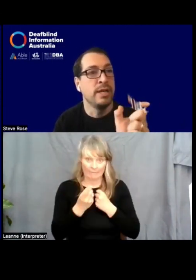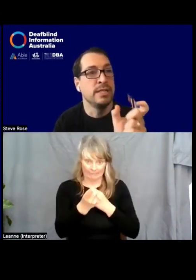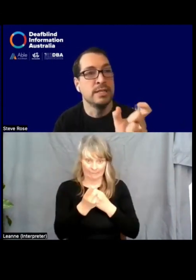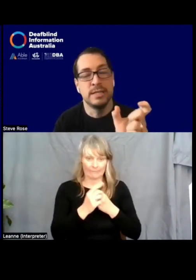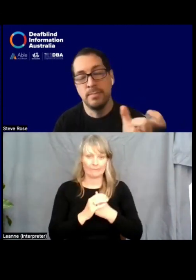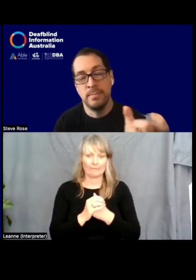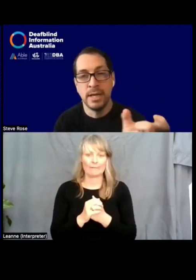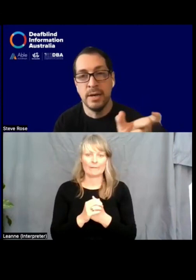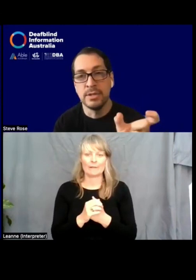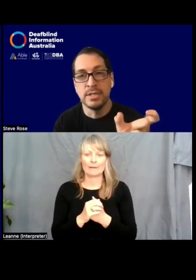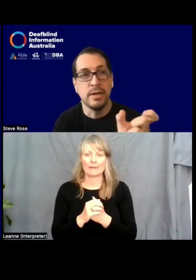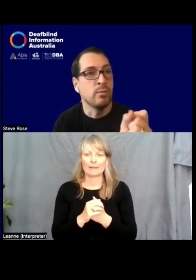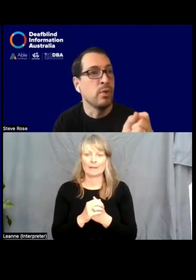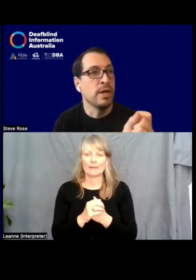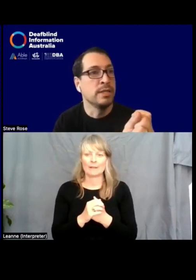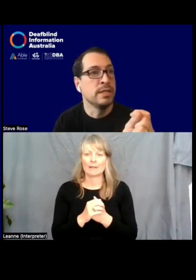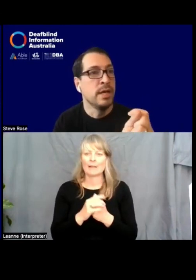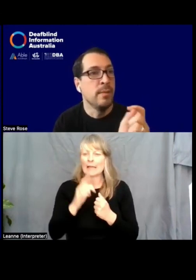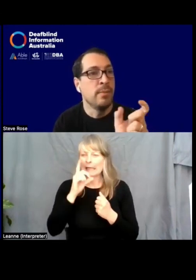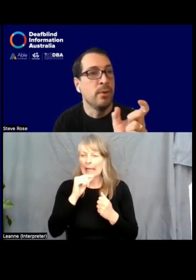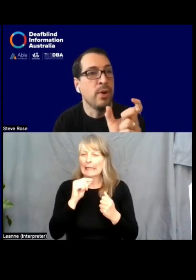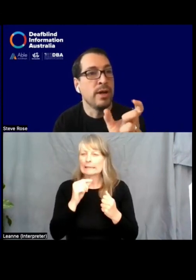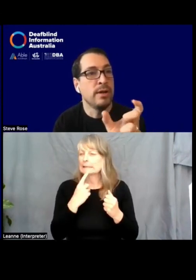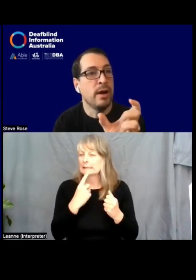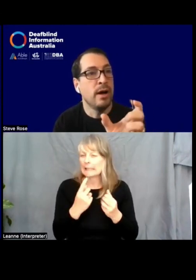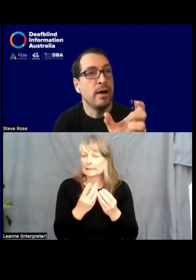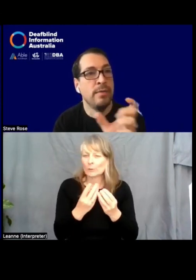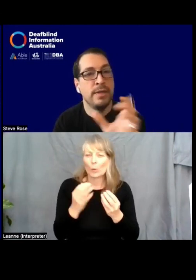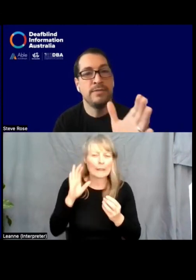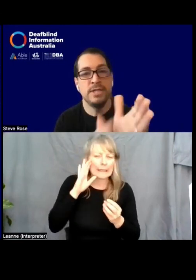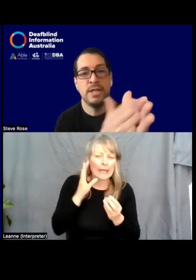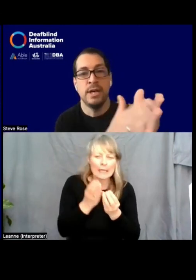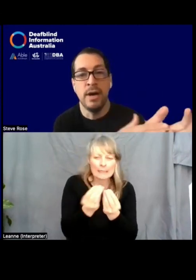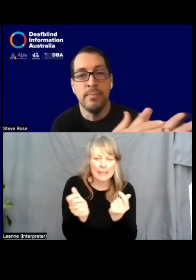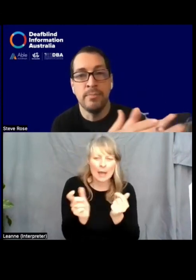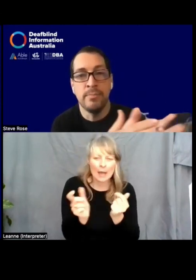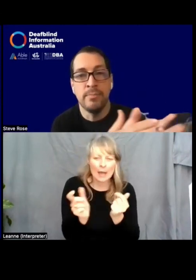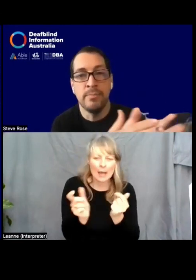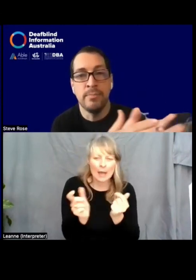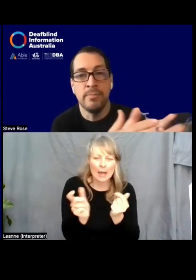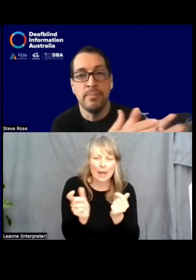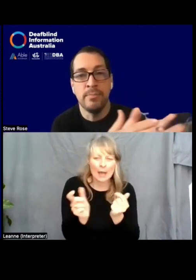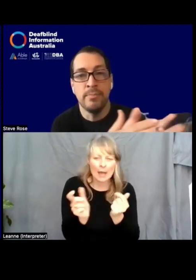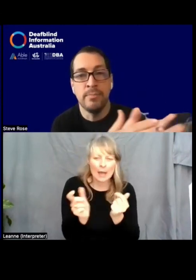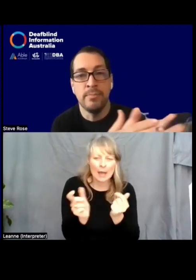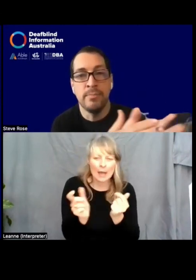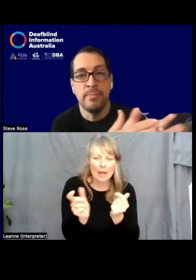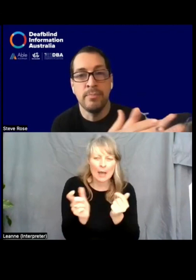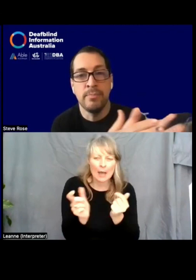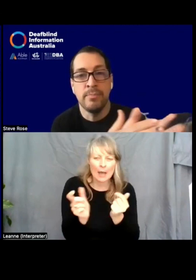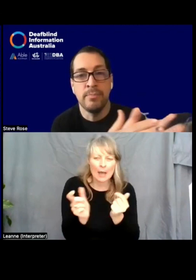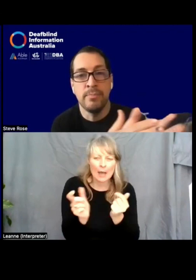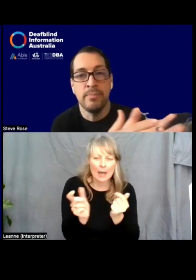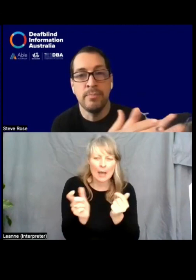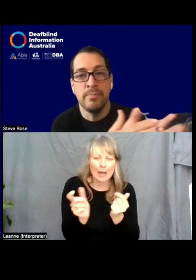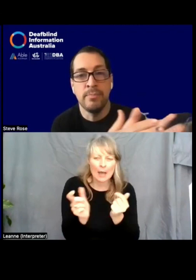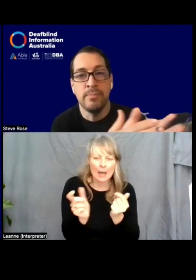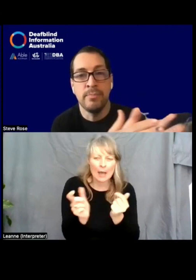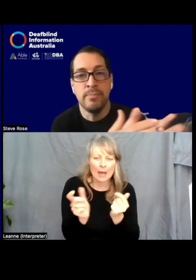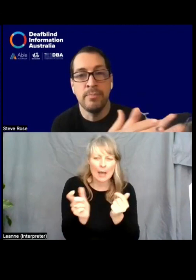and he does pick up on certain words, but when this video was made by his mum, and his mum also has a